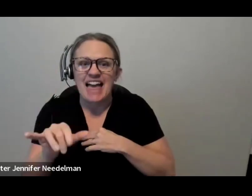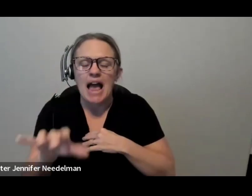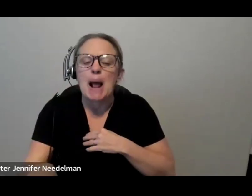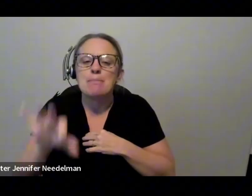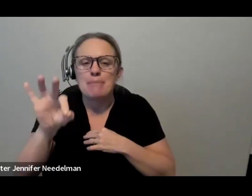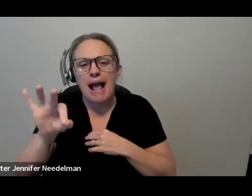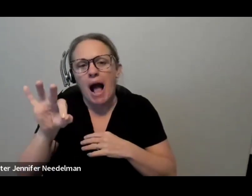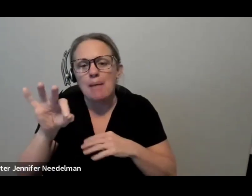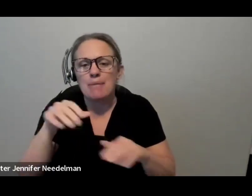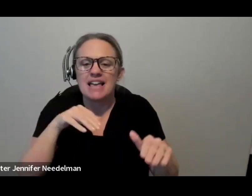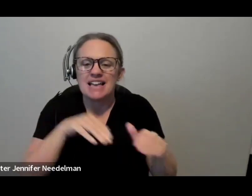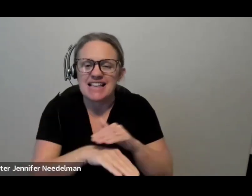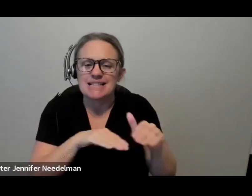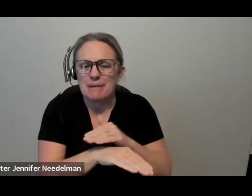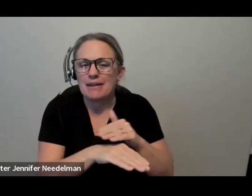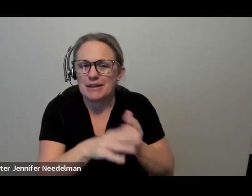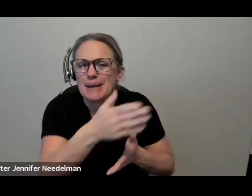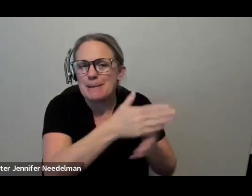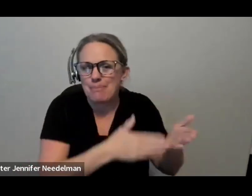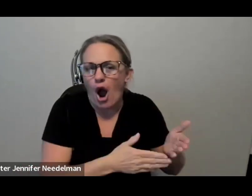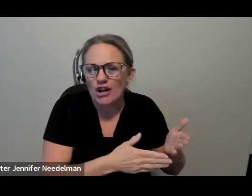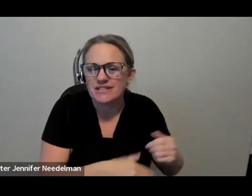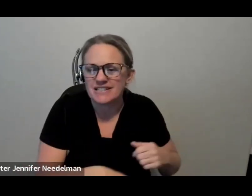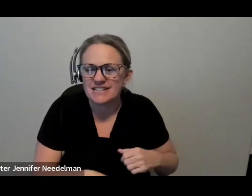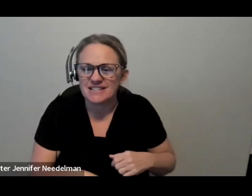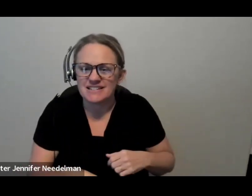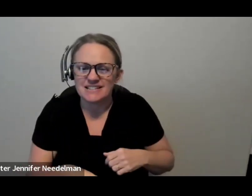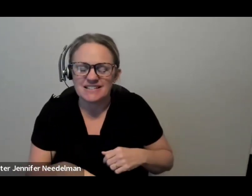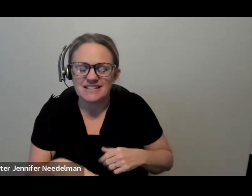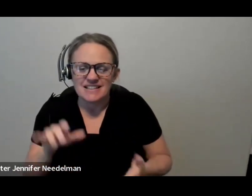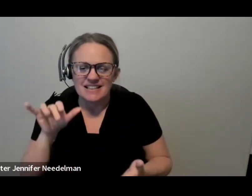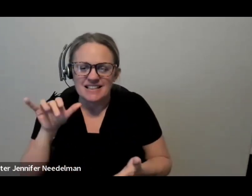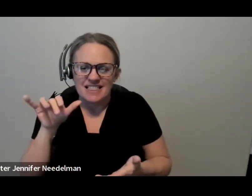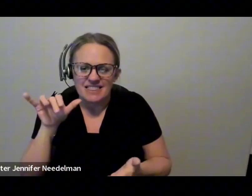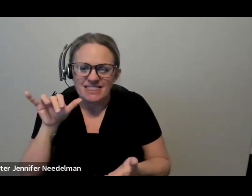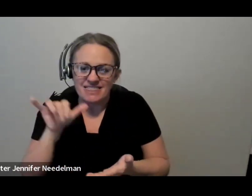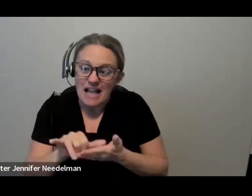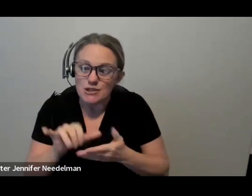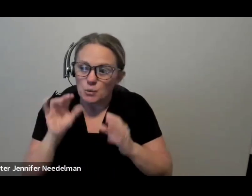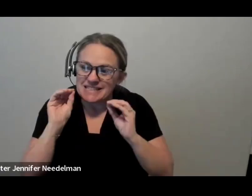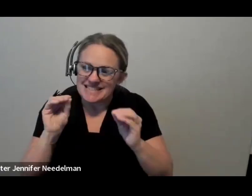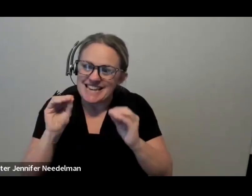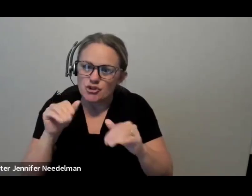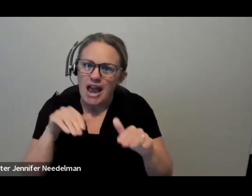And honestly, that's what Teach Access is great for, right? They're empowering you with that knowledge so you can build